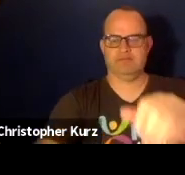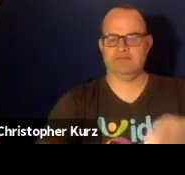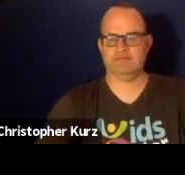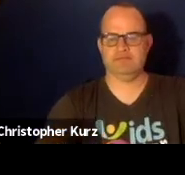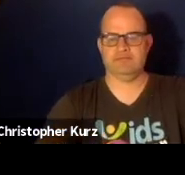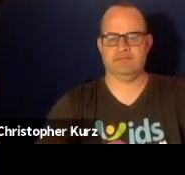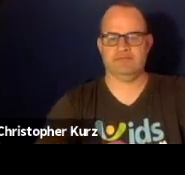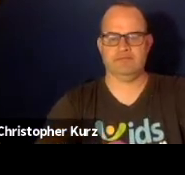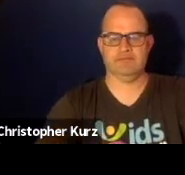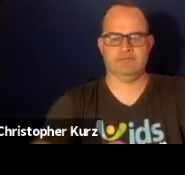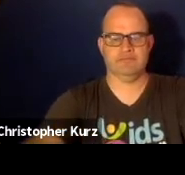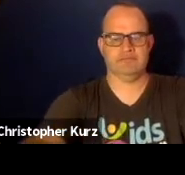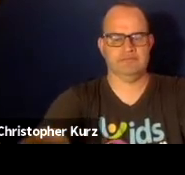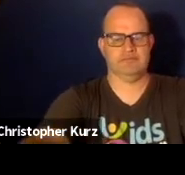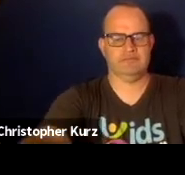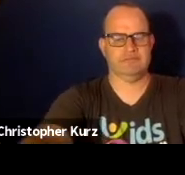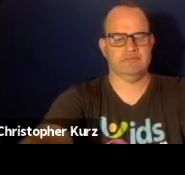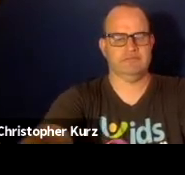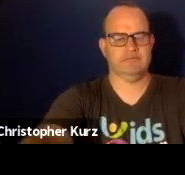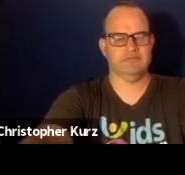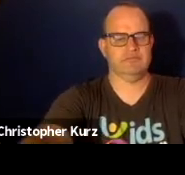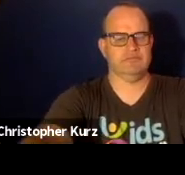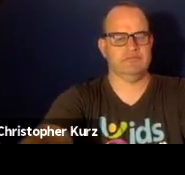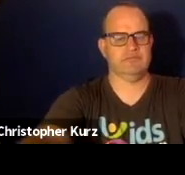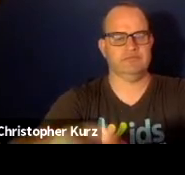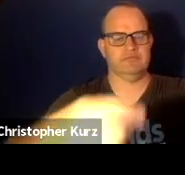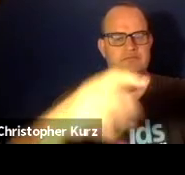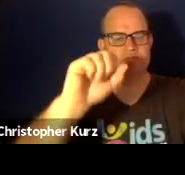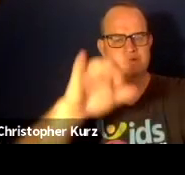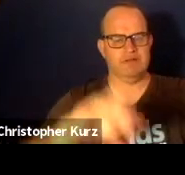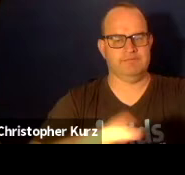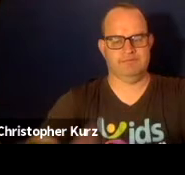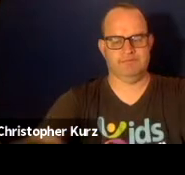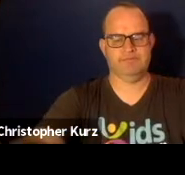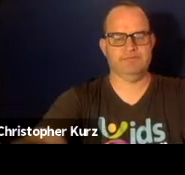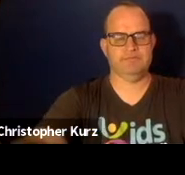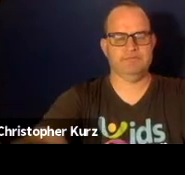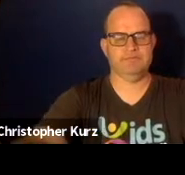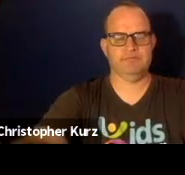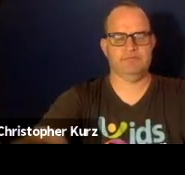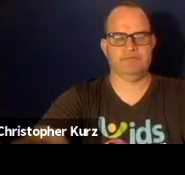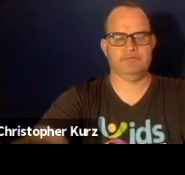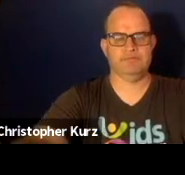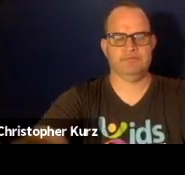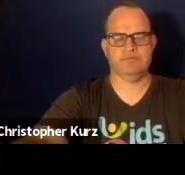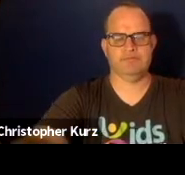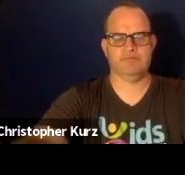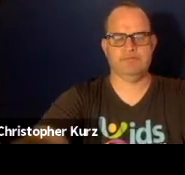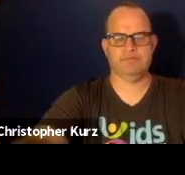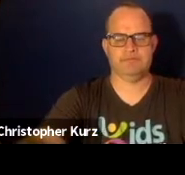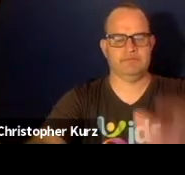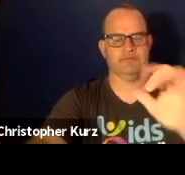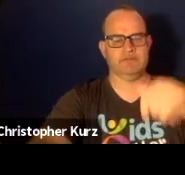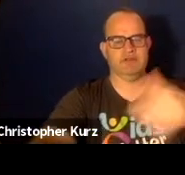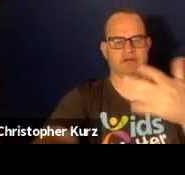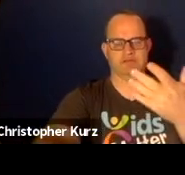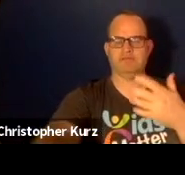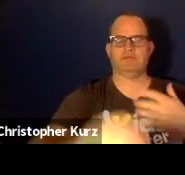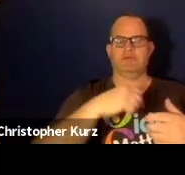So once you upload an image, you can type some text as you see that I'm doing here.